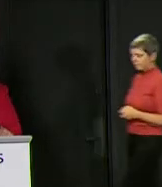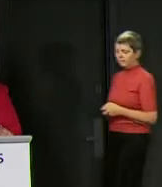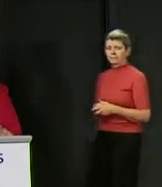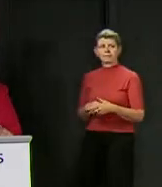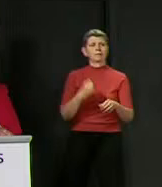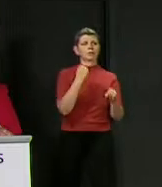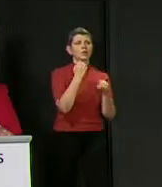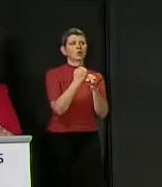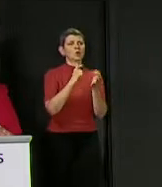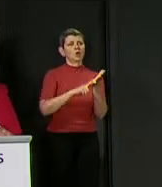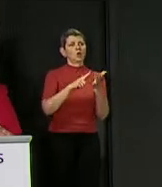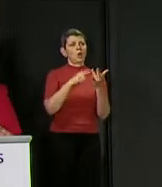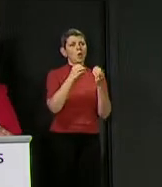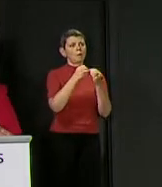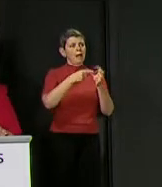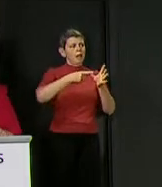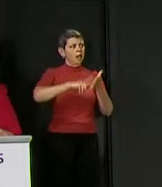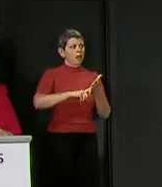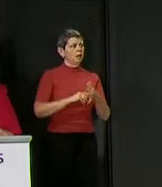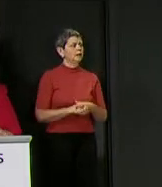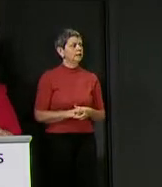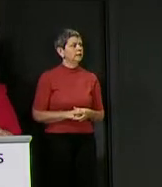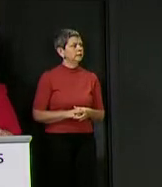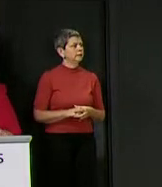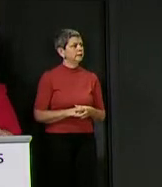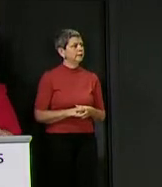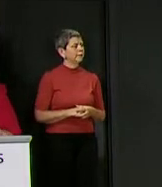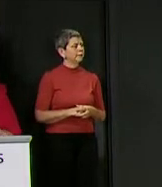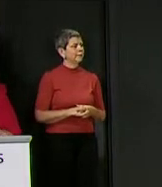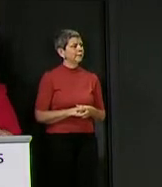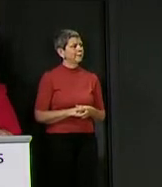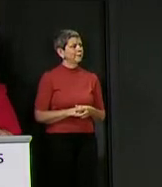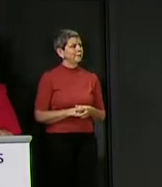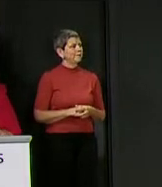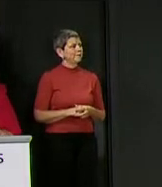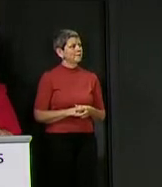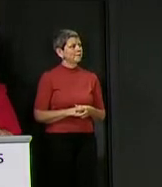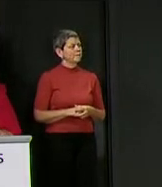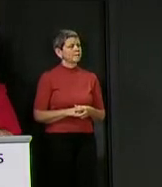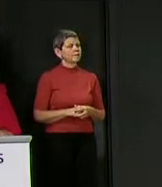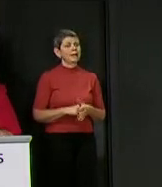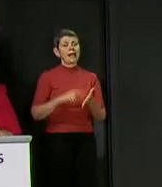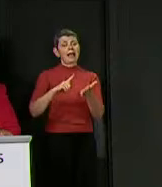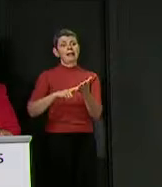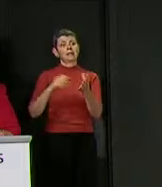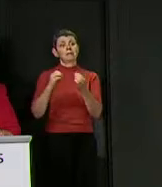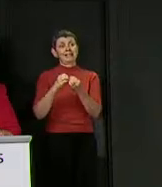Thank you First Minister. This morning on our sister station LBC, Boris Johnson told